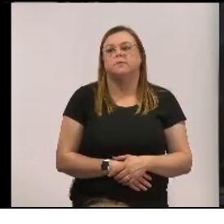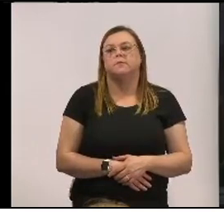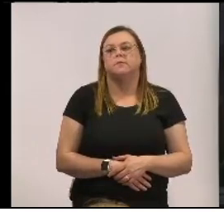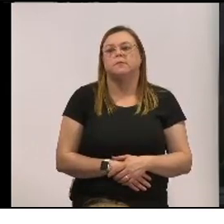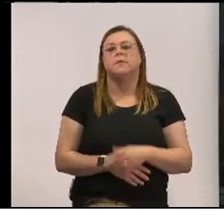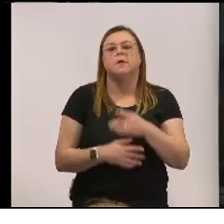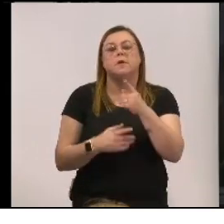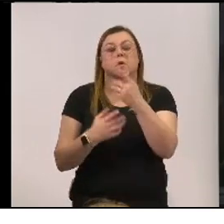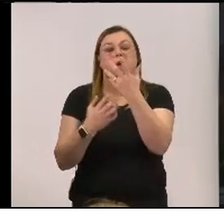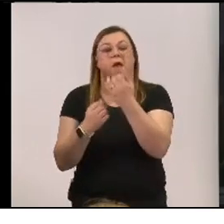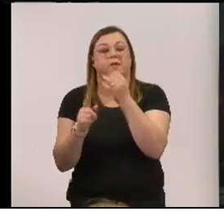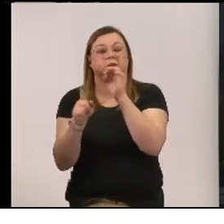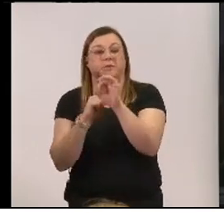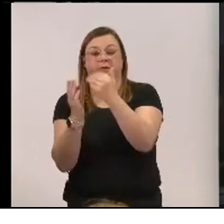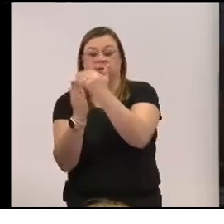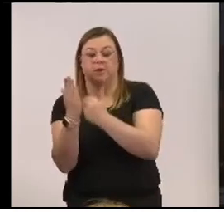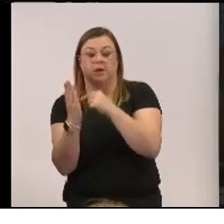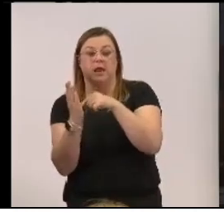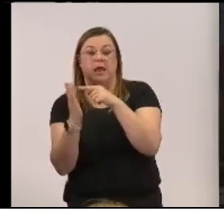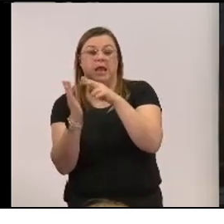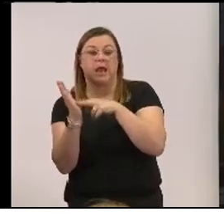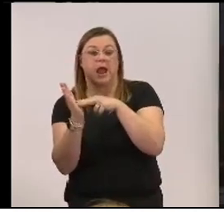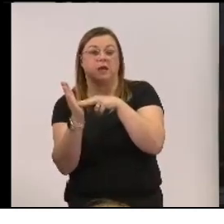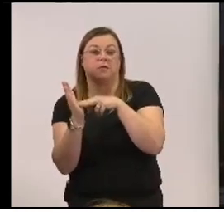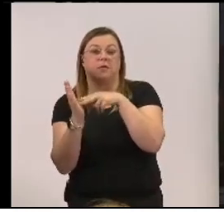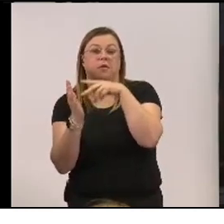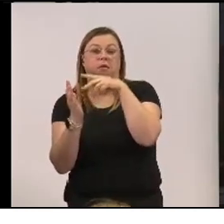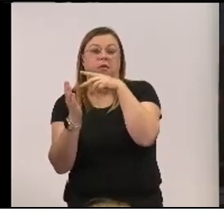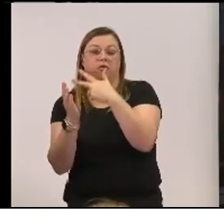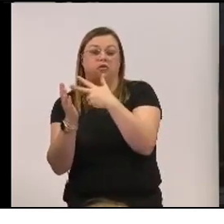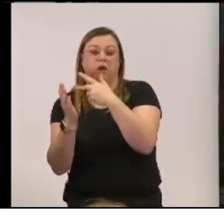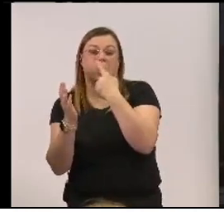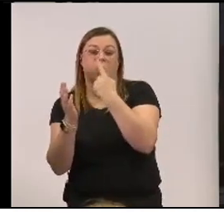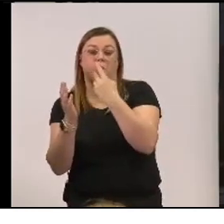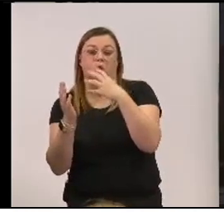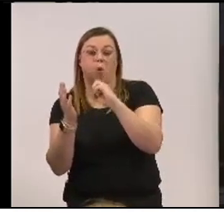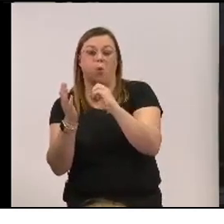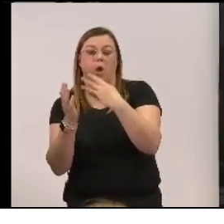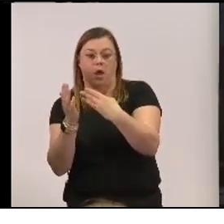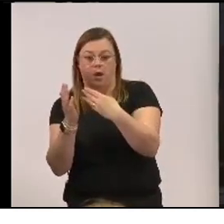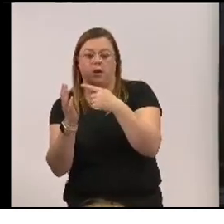EN3O1549, which I'm sure you're all familiar with, has been challenging